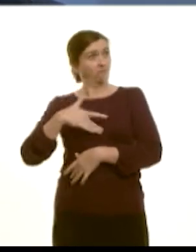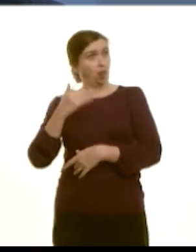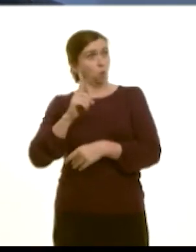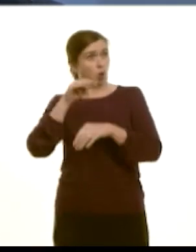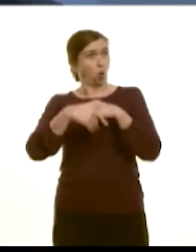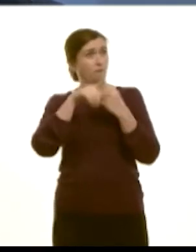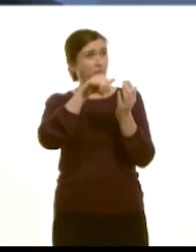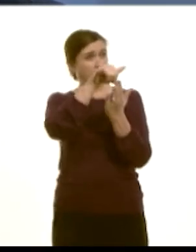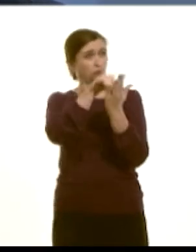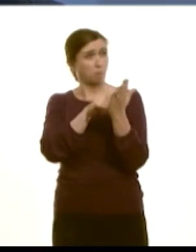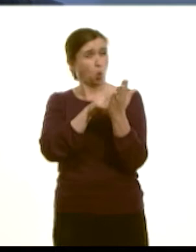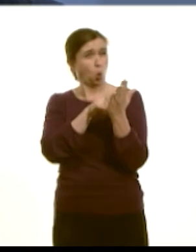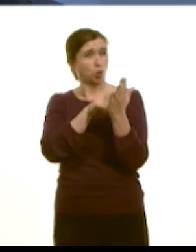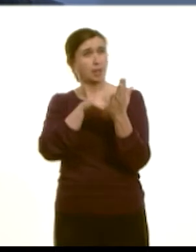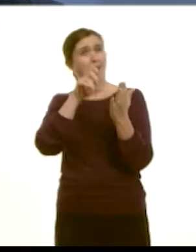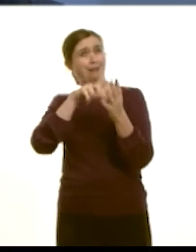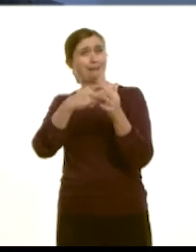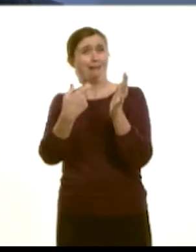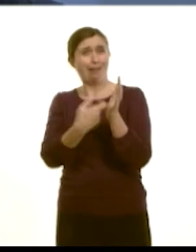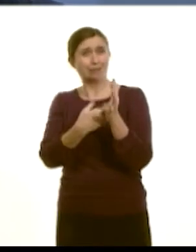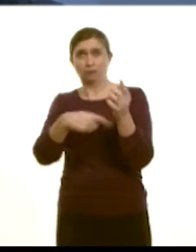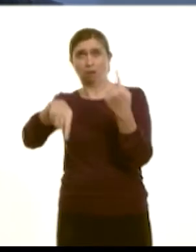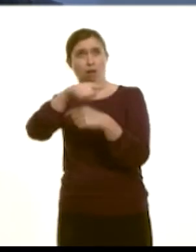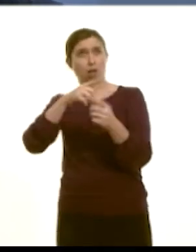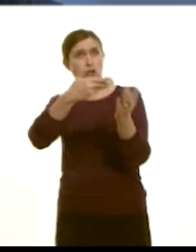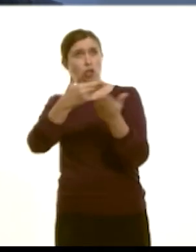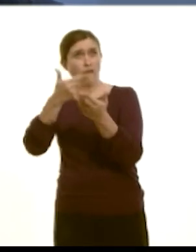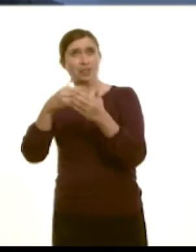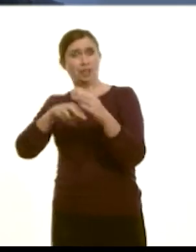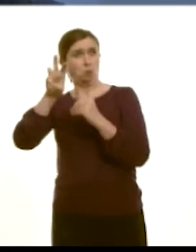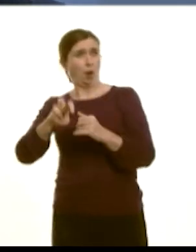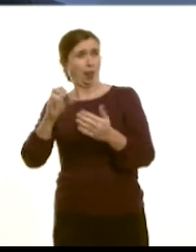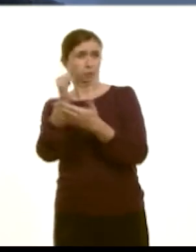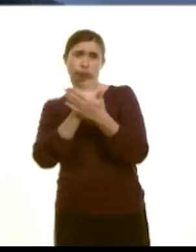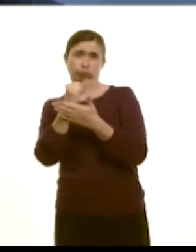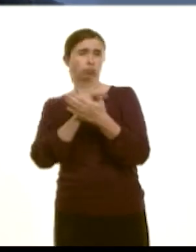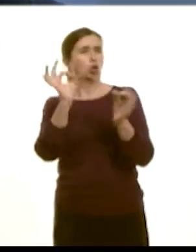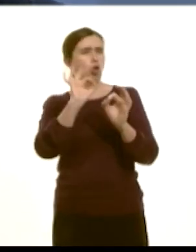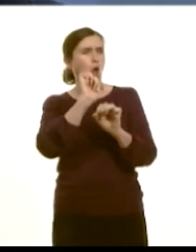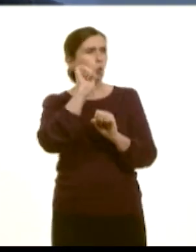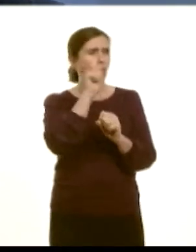the cancer networks about the service that they can expect in Wales and the lack of action from you and your Government?